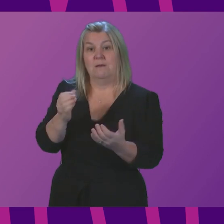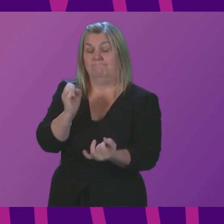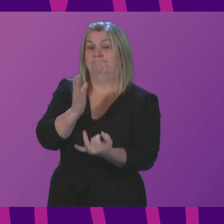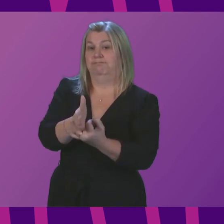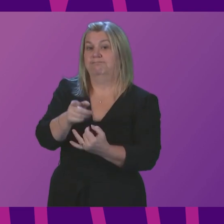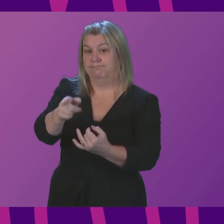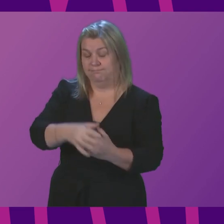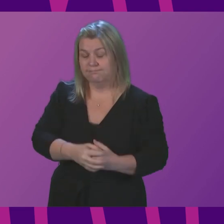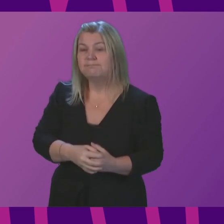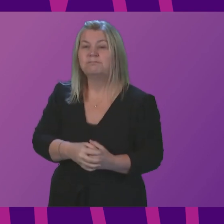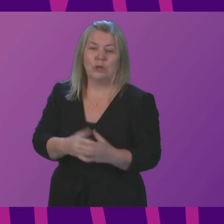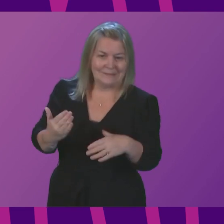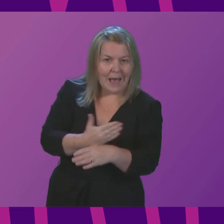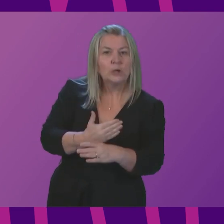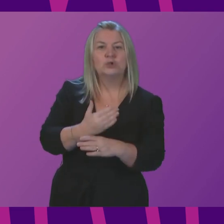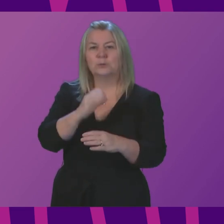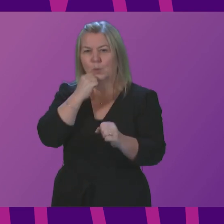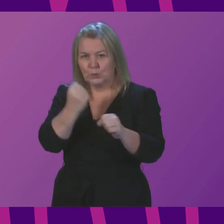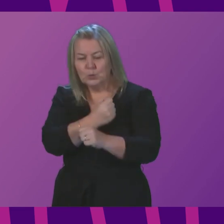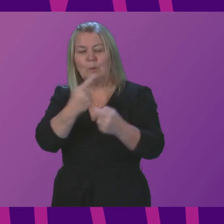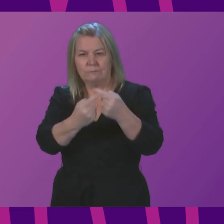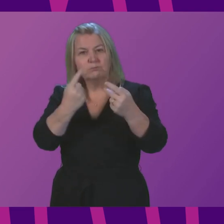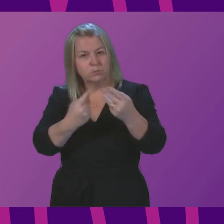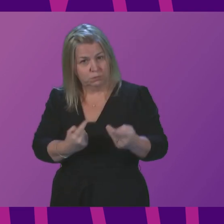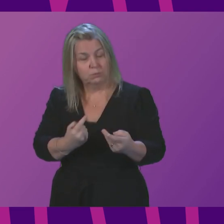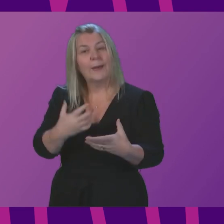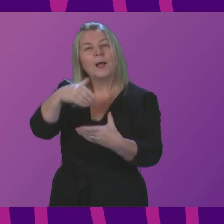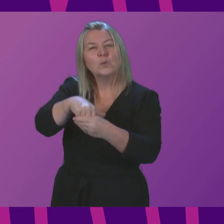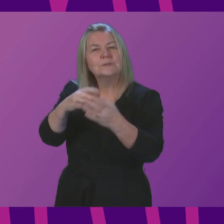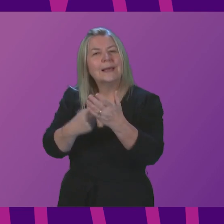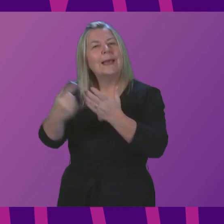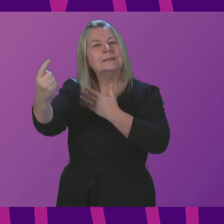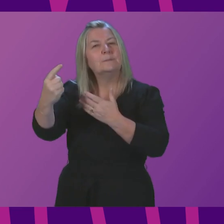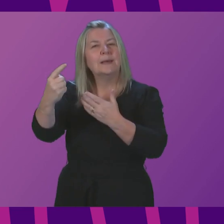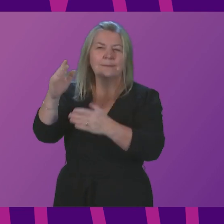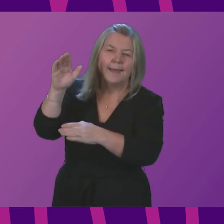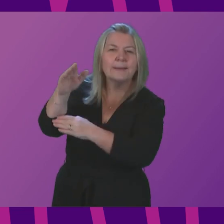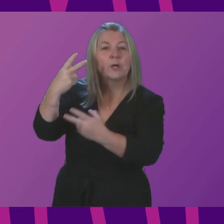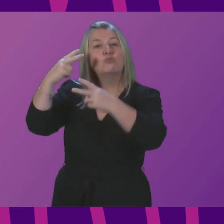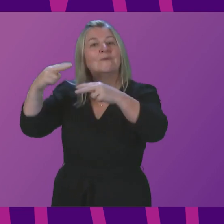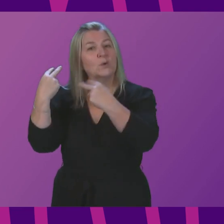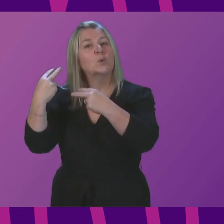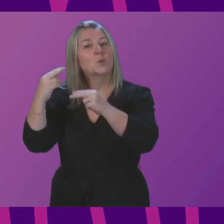taken in the light of the concerns. Those actions include an independent external review of Andrew’s case notes.